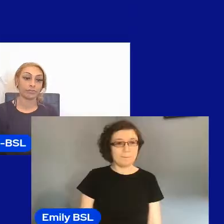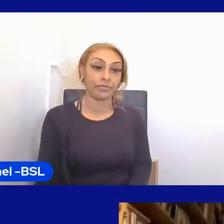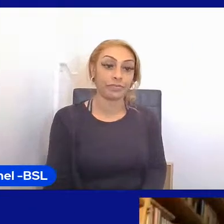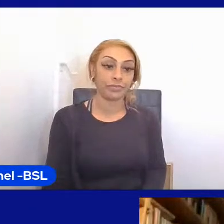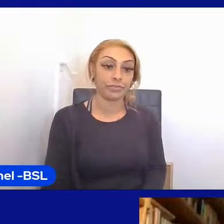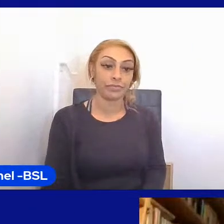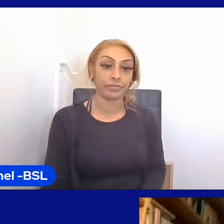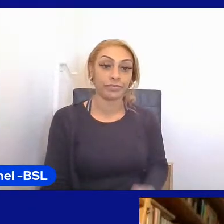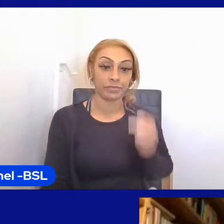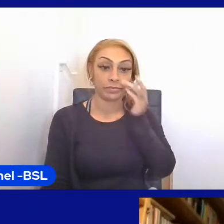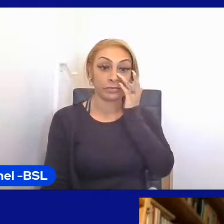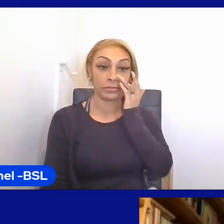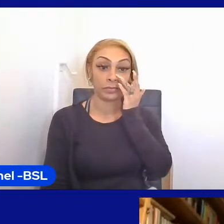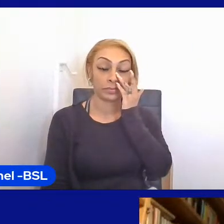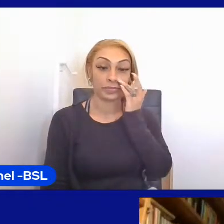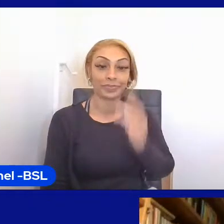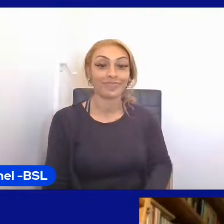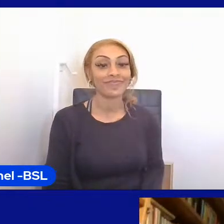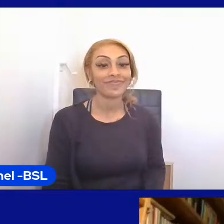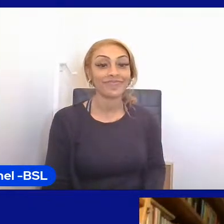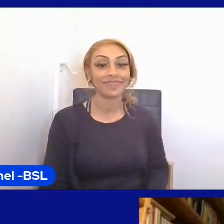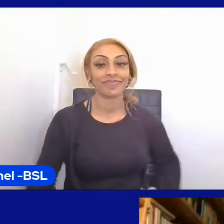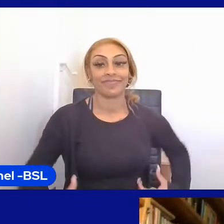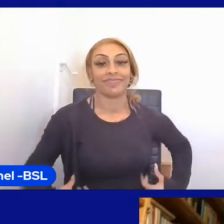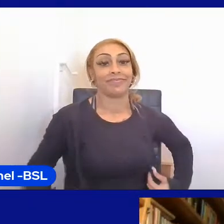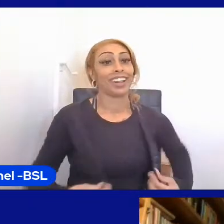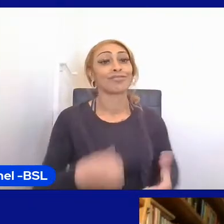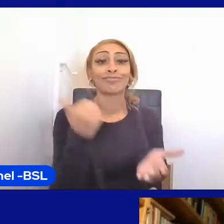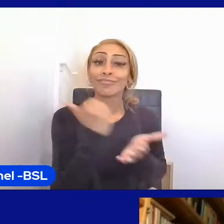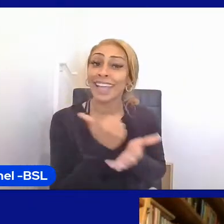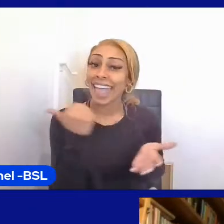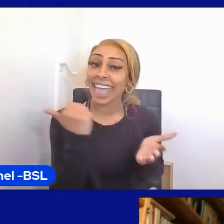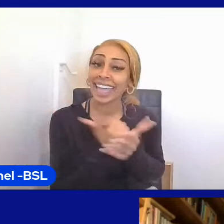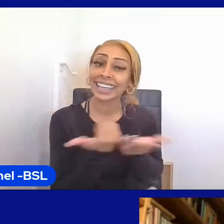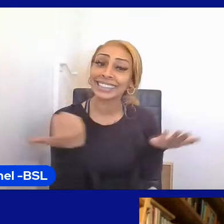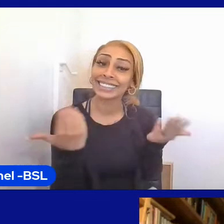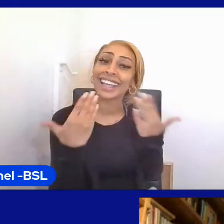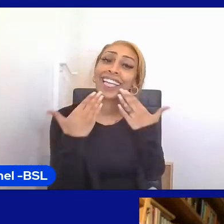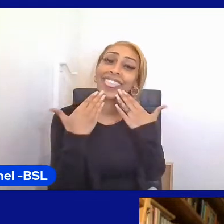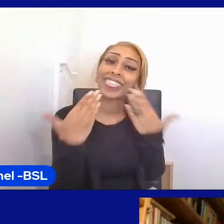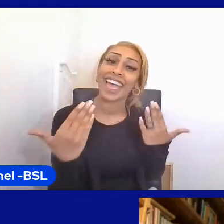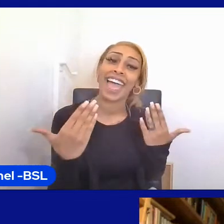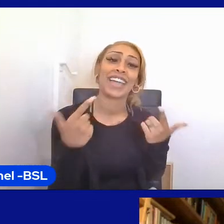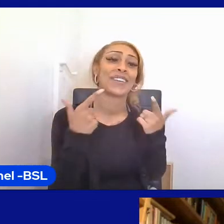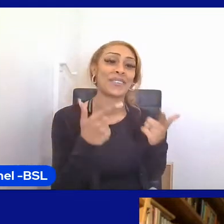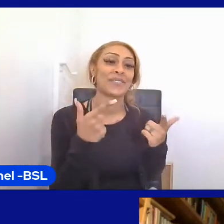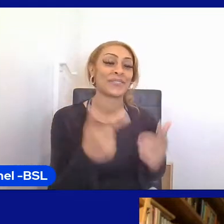Great so thanks very much for that. For very different but linked